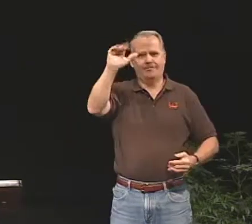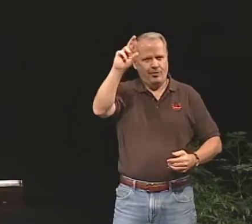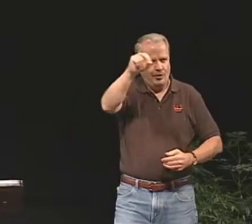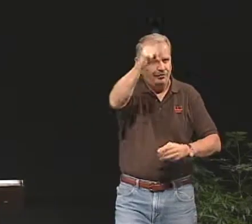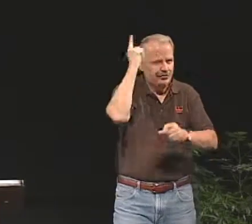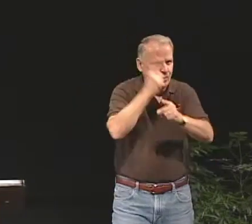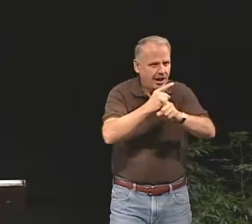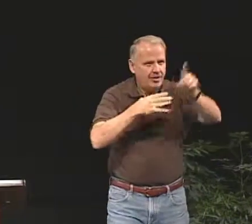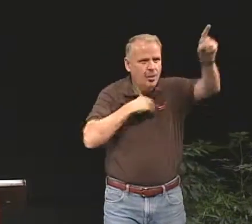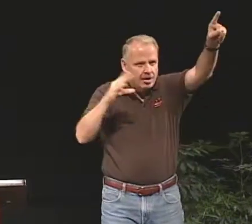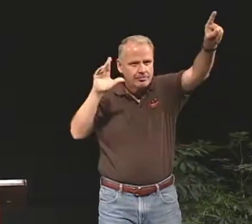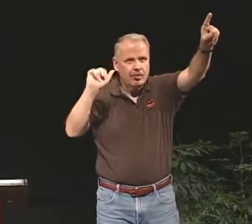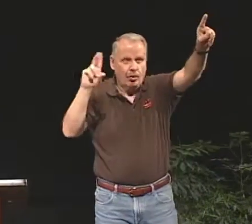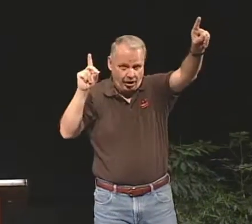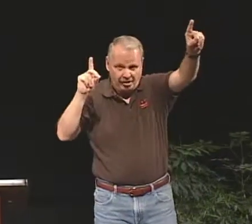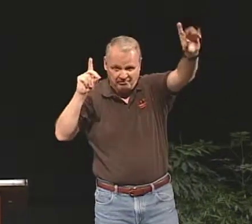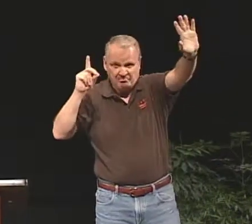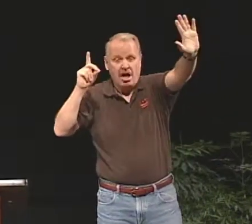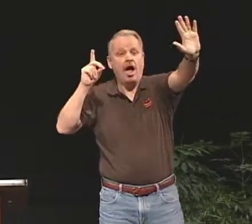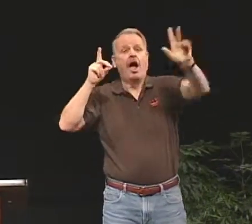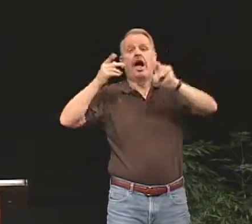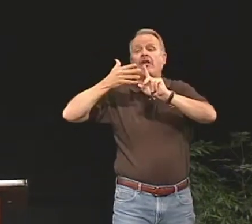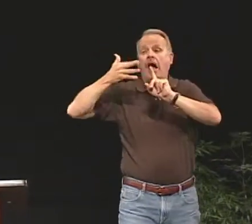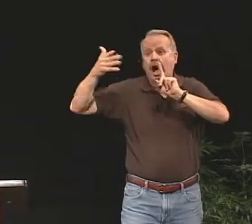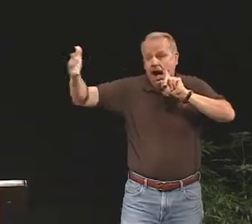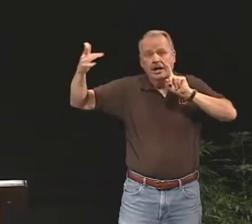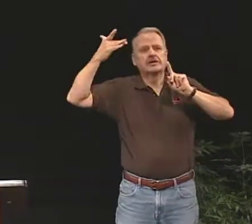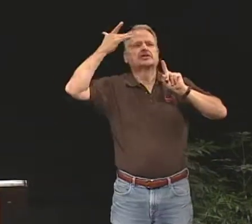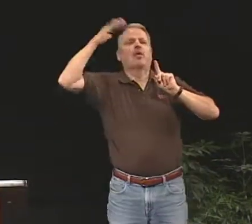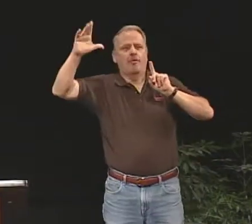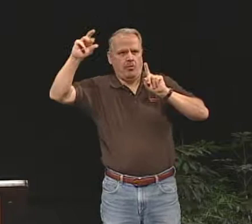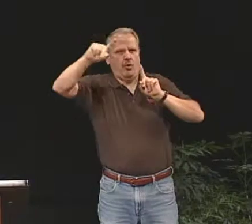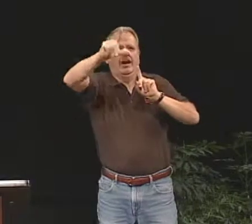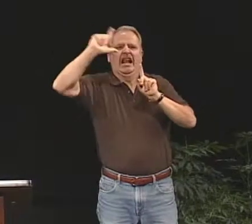Currently you'll find not blackboards but, yes, whiteboards,